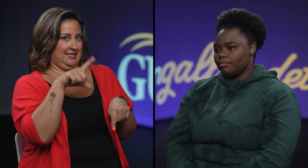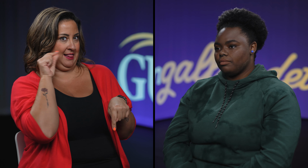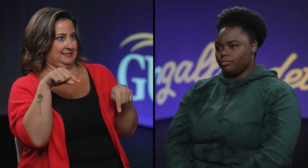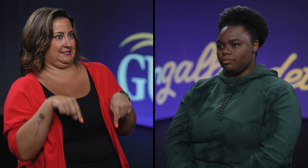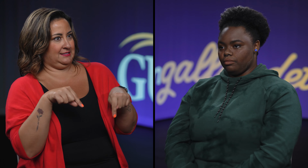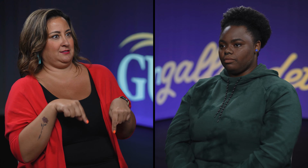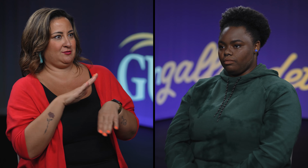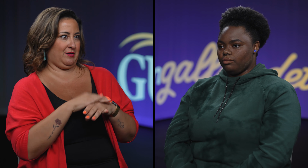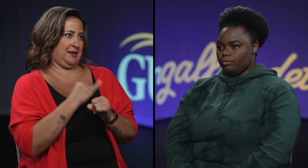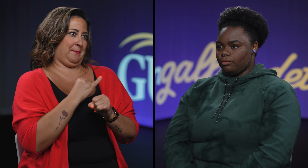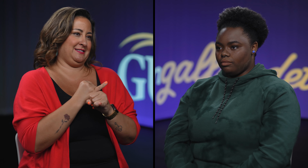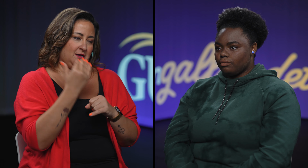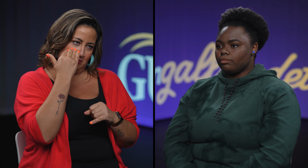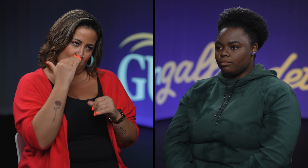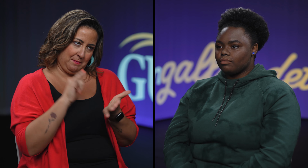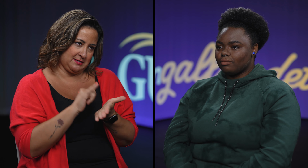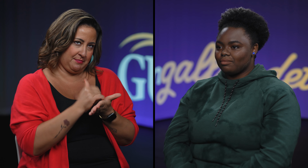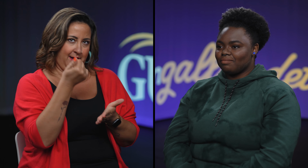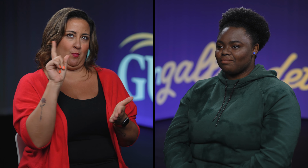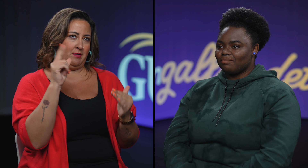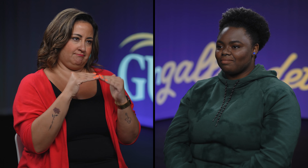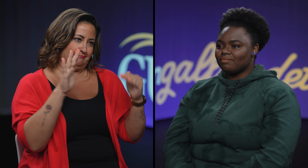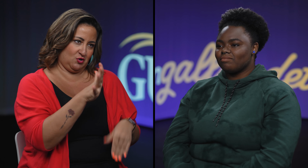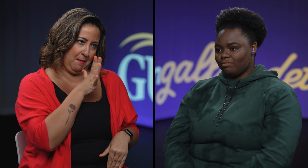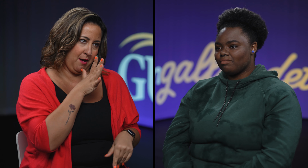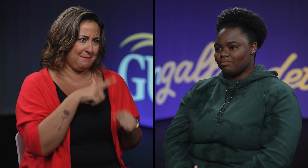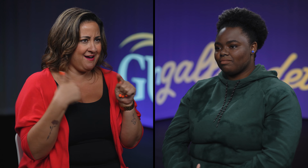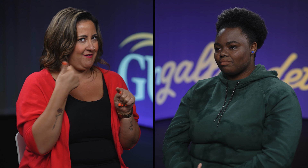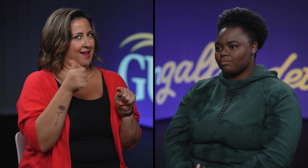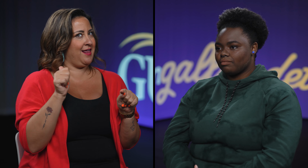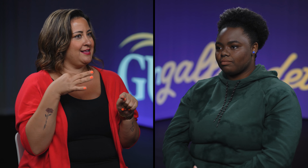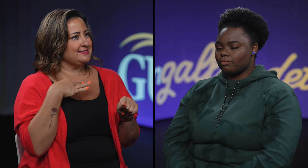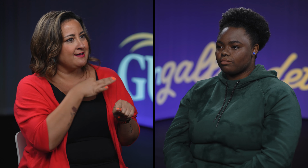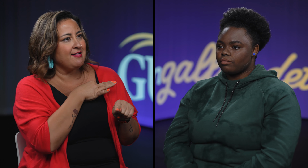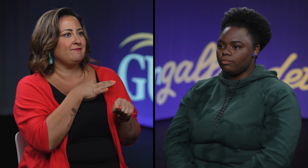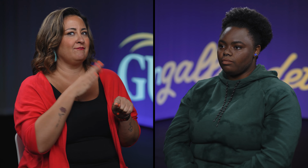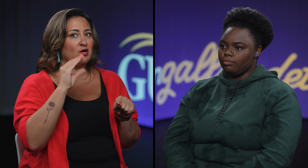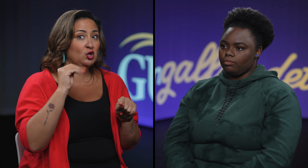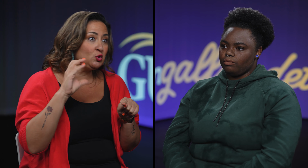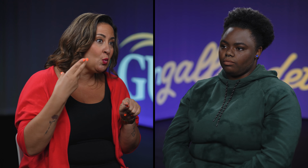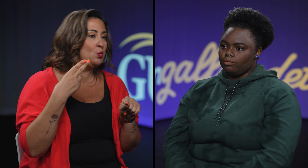I know it's impossible to have anyone like your mom on campus here at Gallaudet, but is there anyone who is staff or a coach